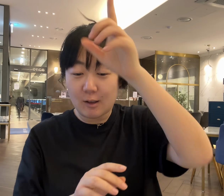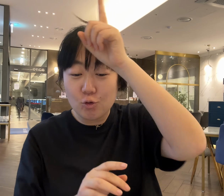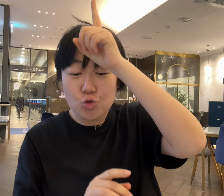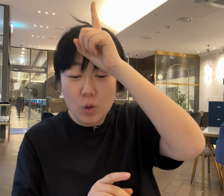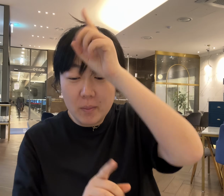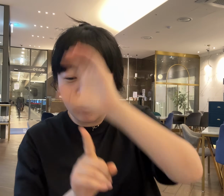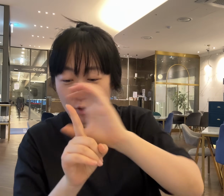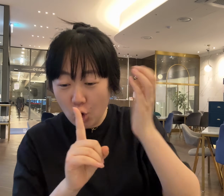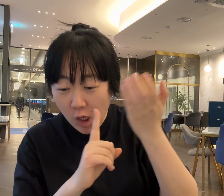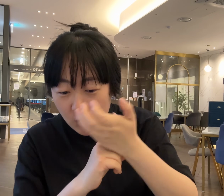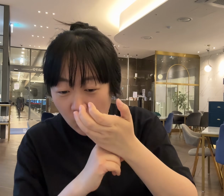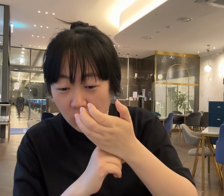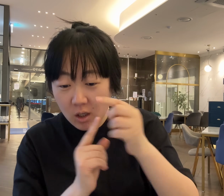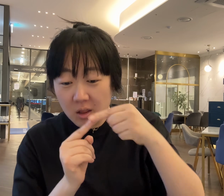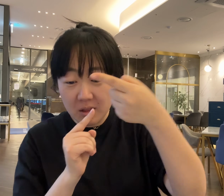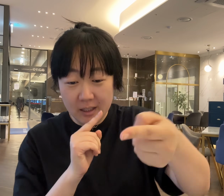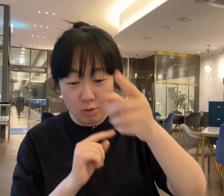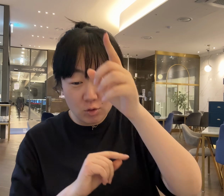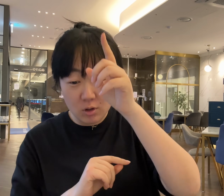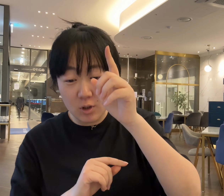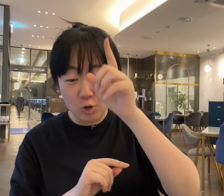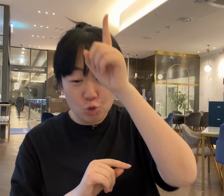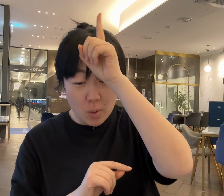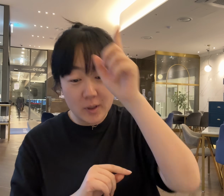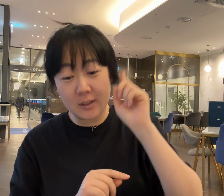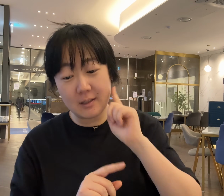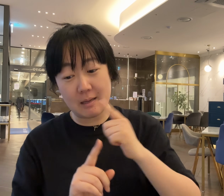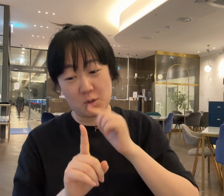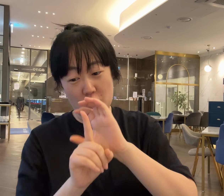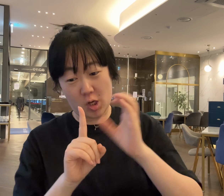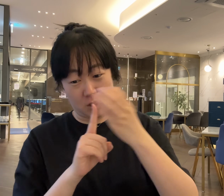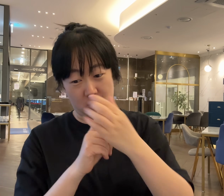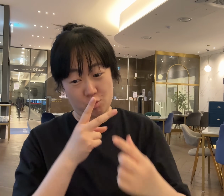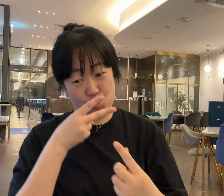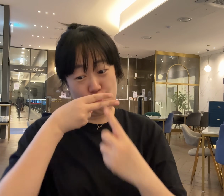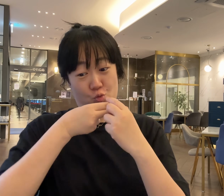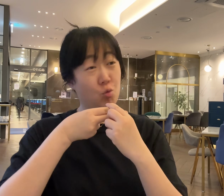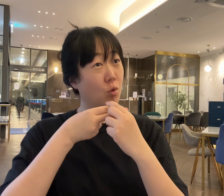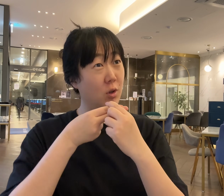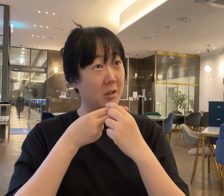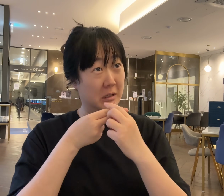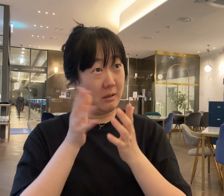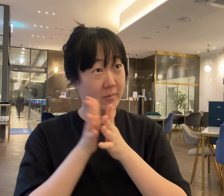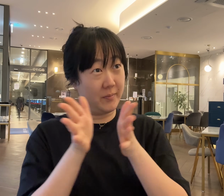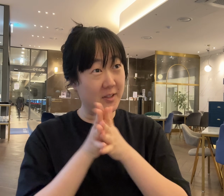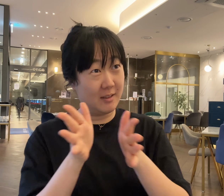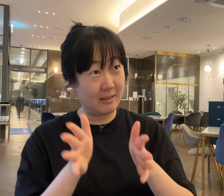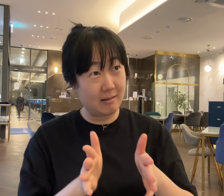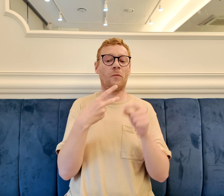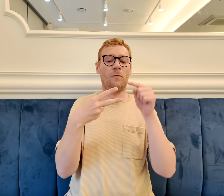Next, there's "German culture" and "German deaf culture." Could you explain them together?